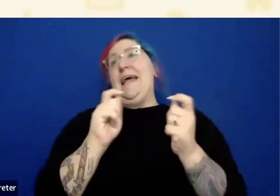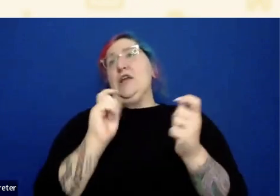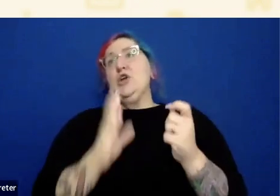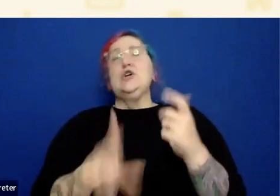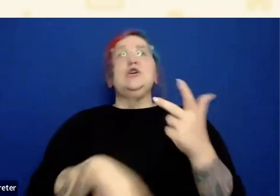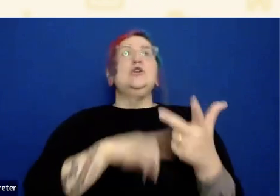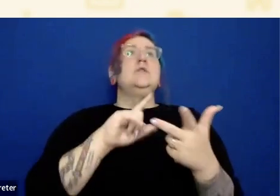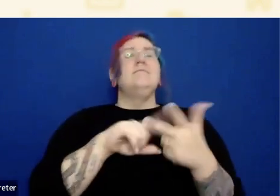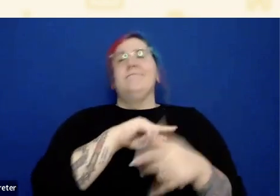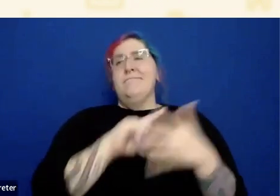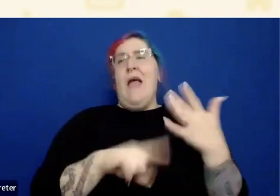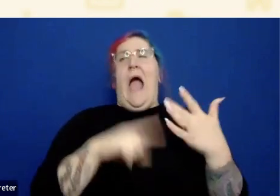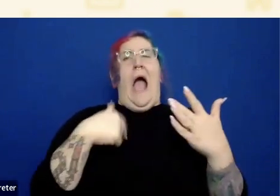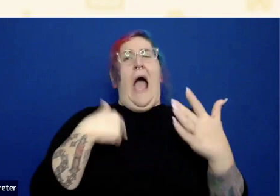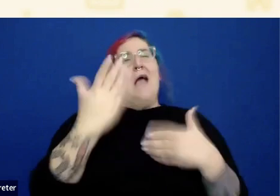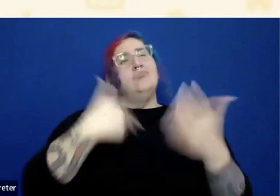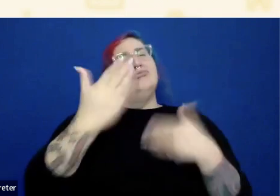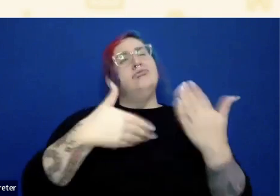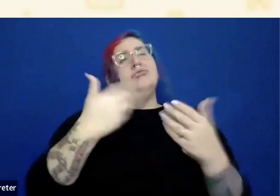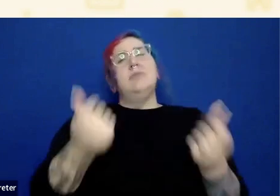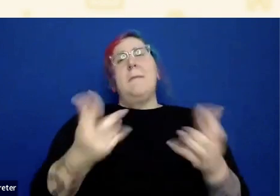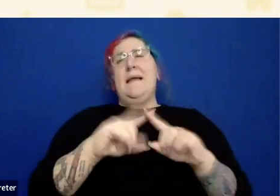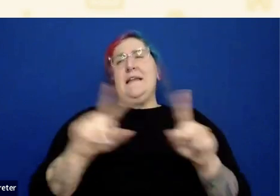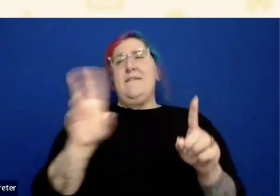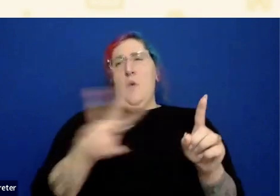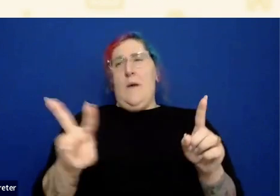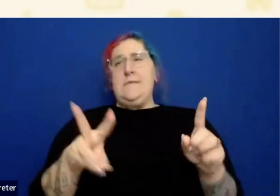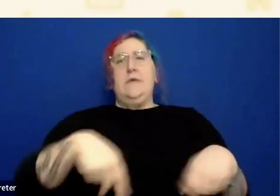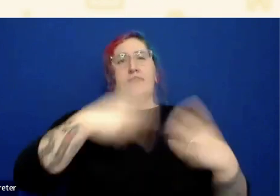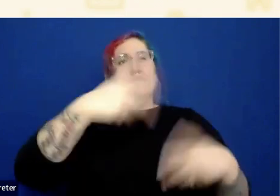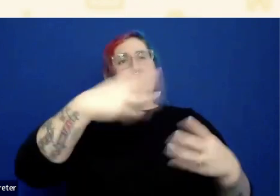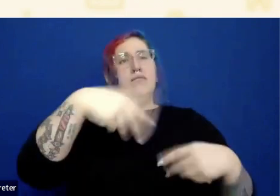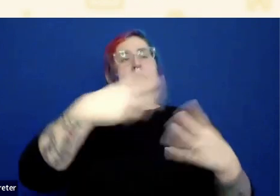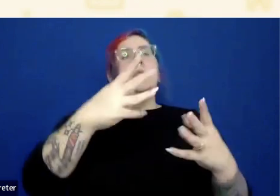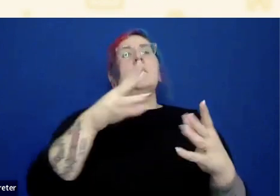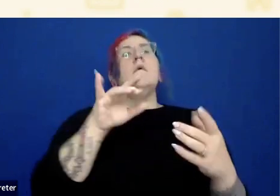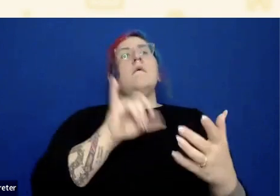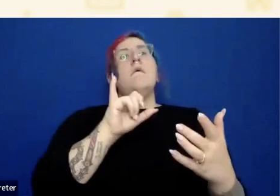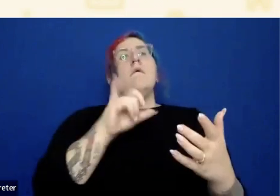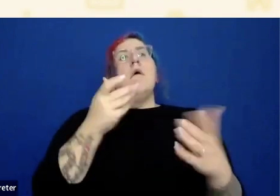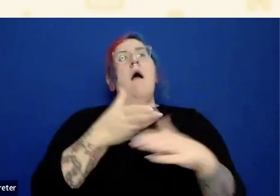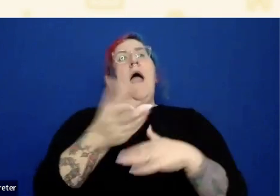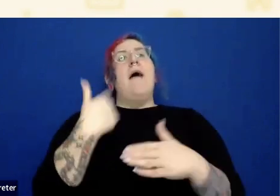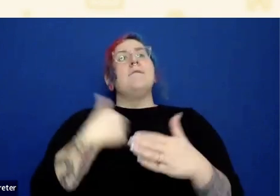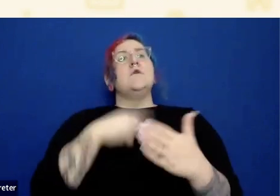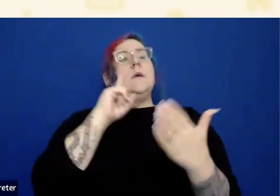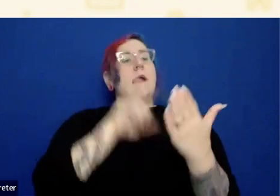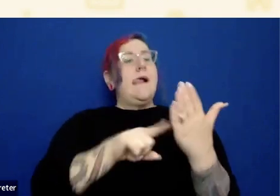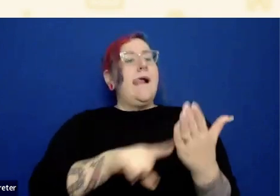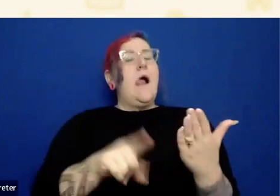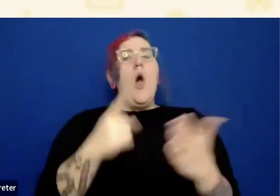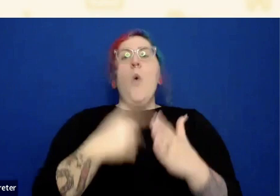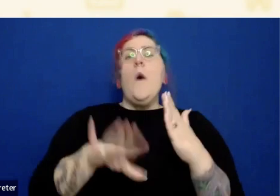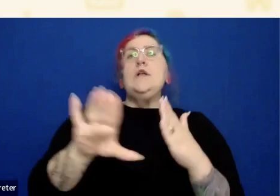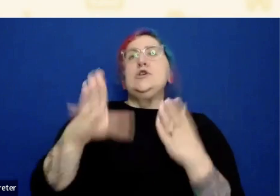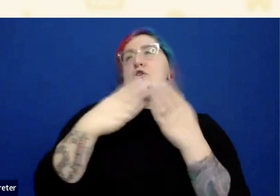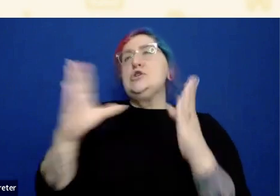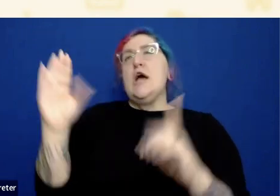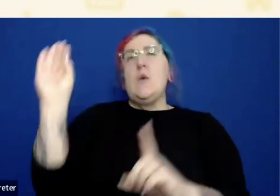So after looking at all of that, what's your general feeling about how WordPress developers are doing in paying attention to accessibility in their work?